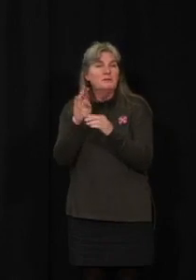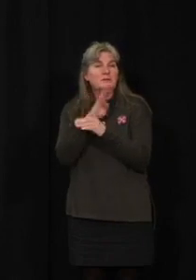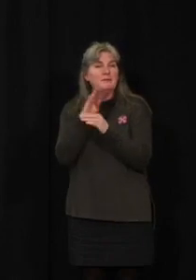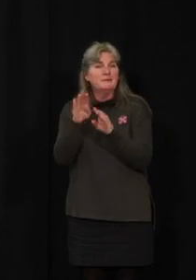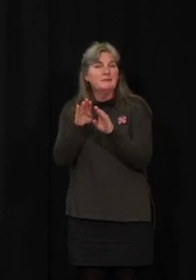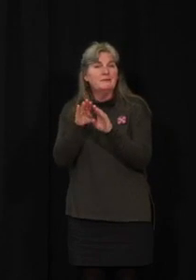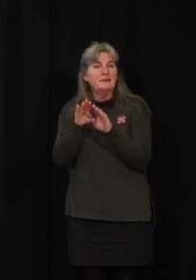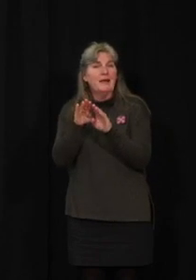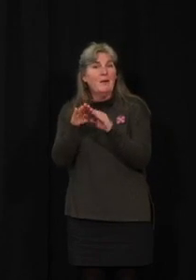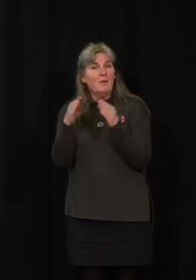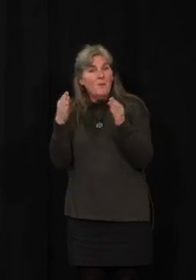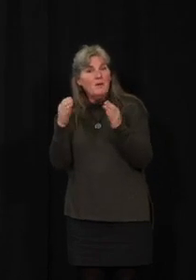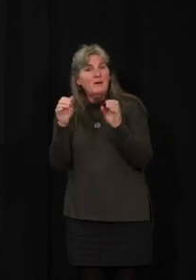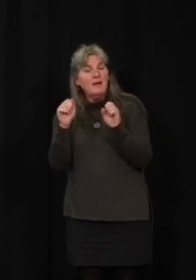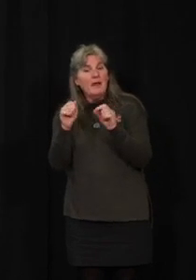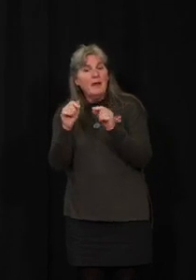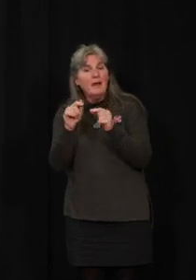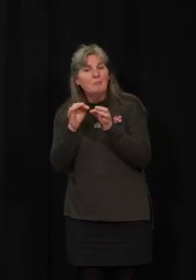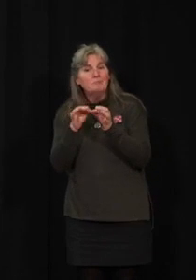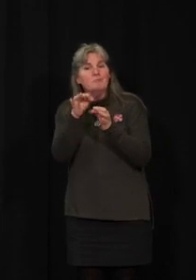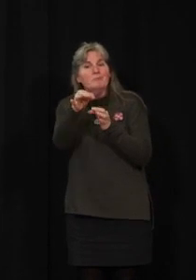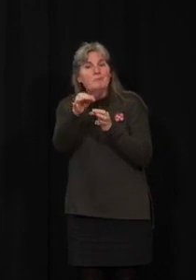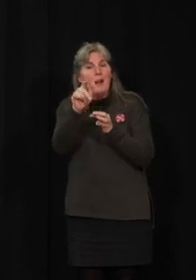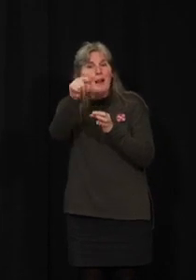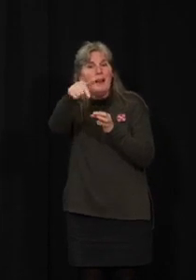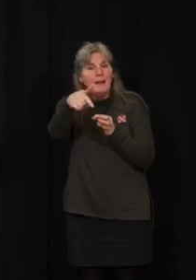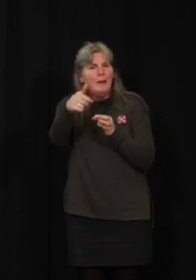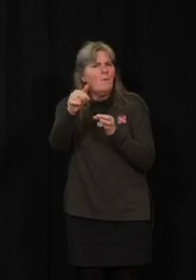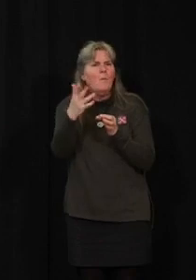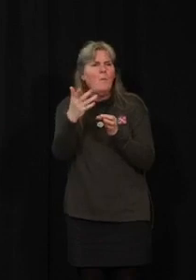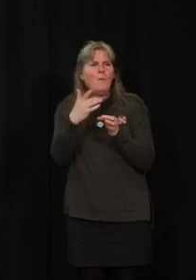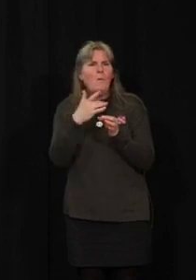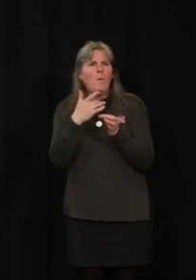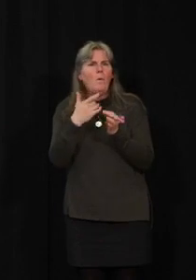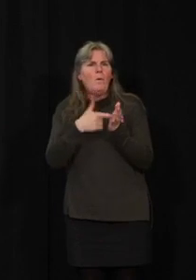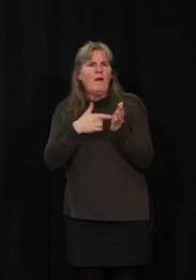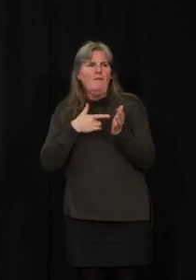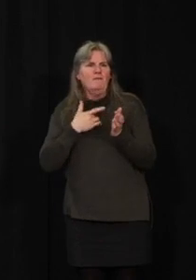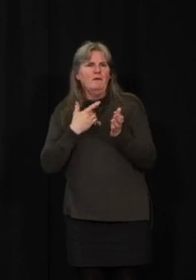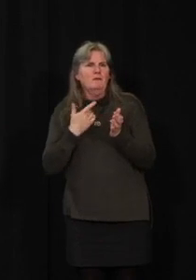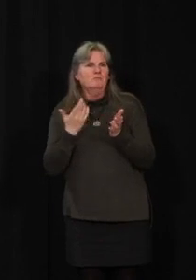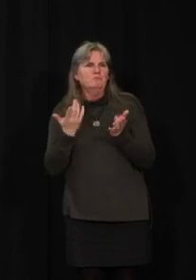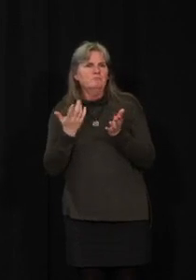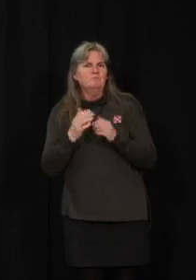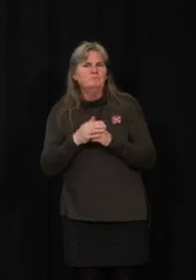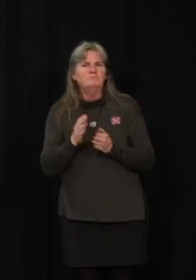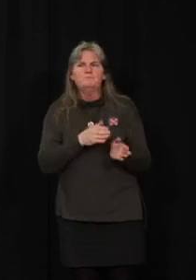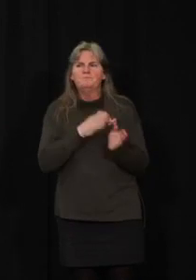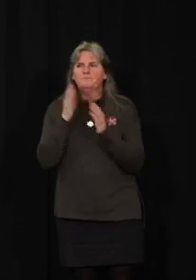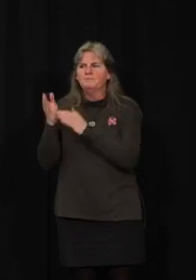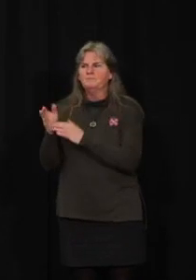during the season. Yeah. Again, you know, we have